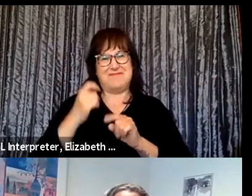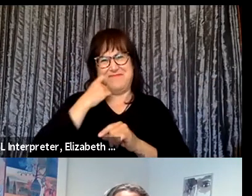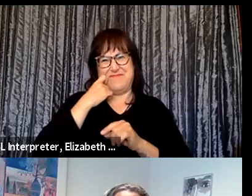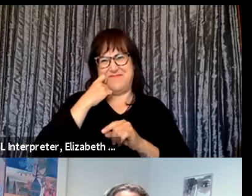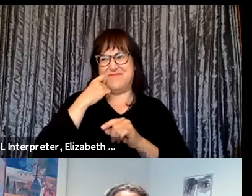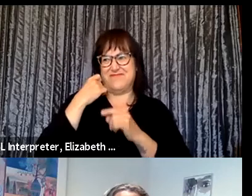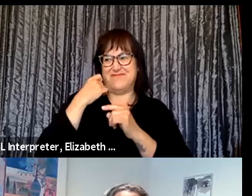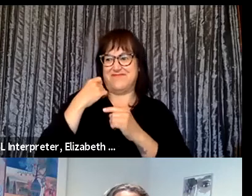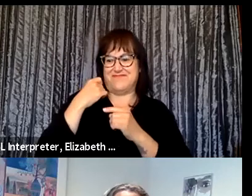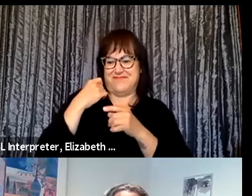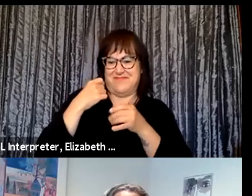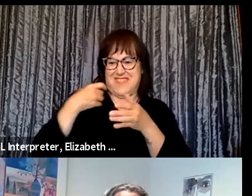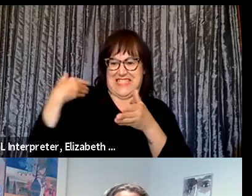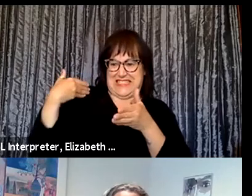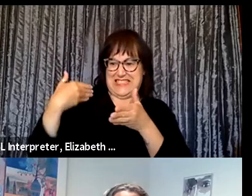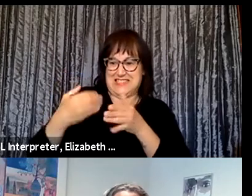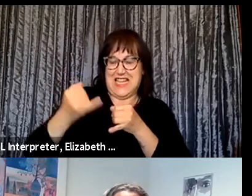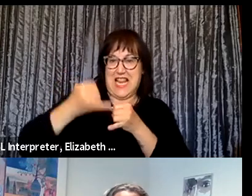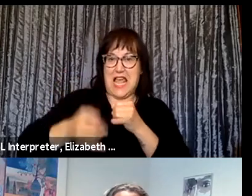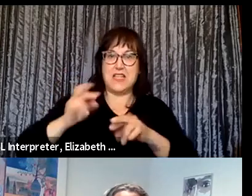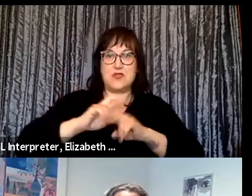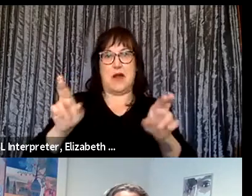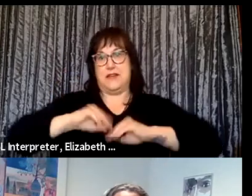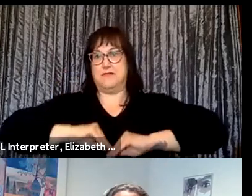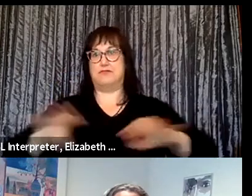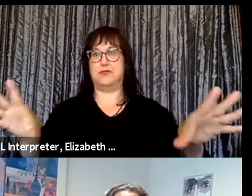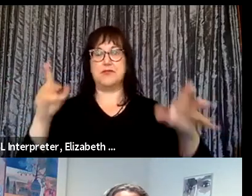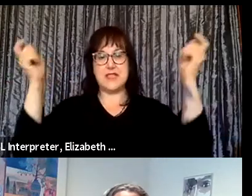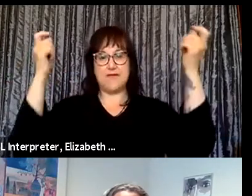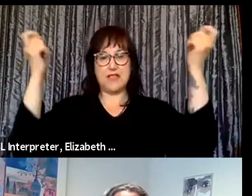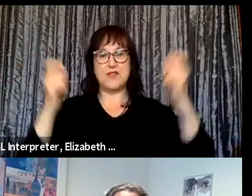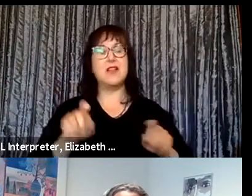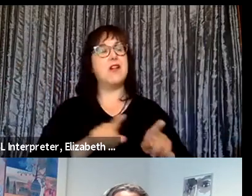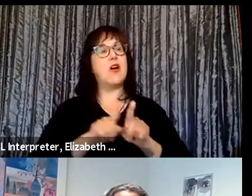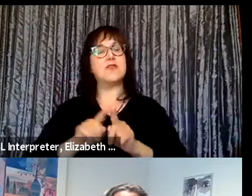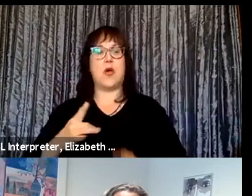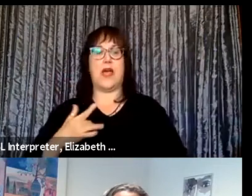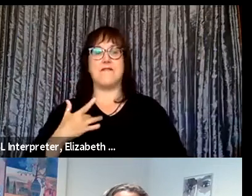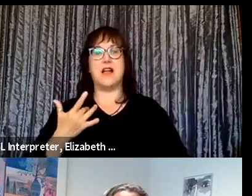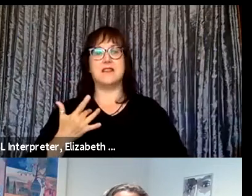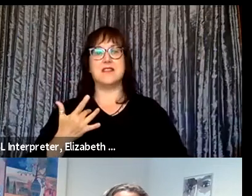getting it ready to, to go to the festivals, I also felt like, I think my work is done